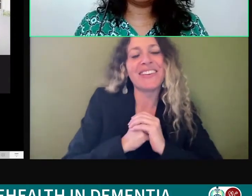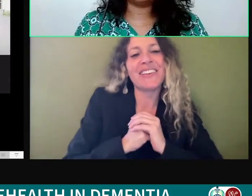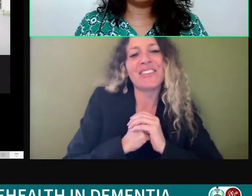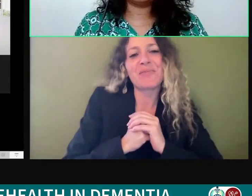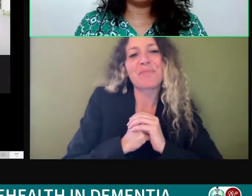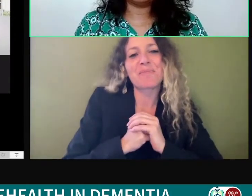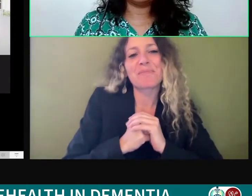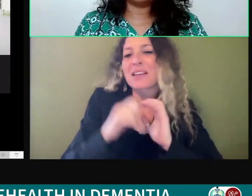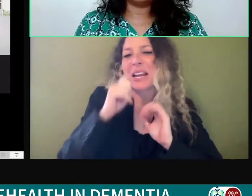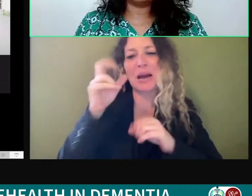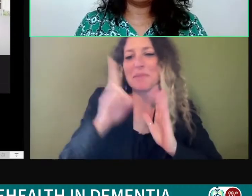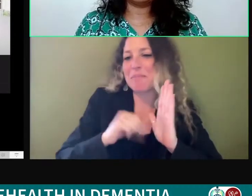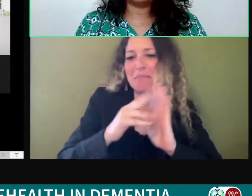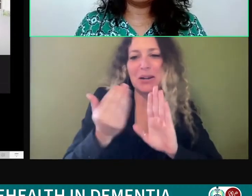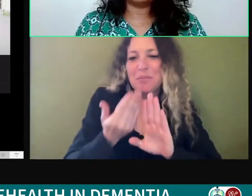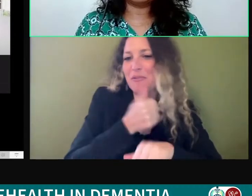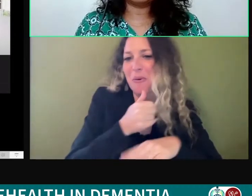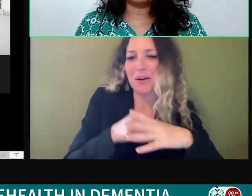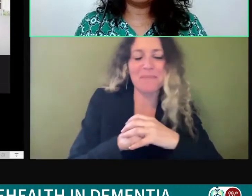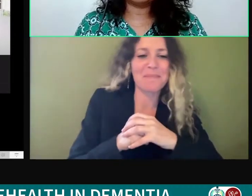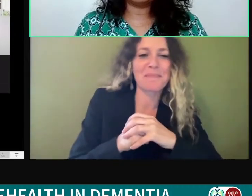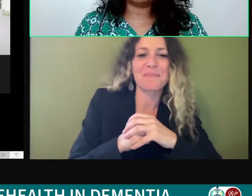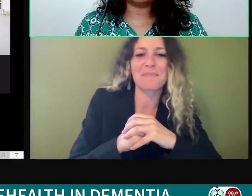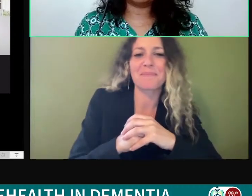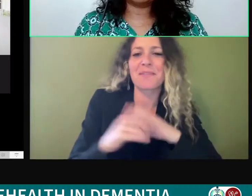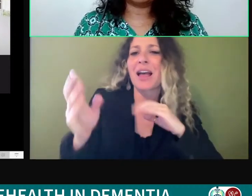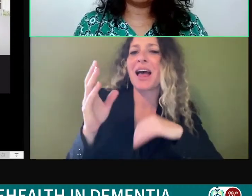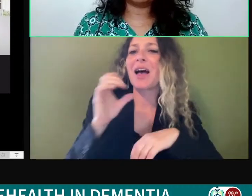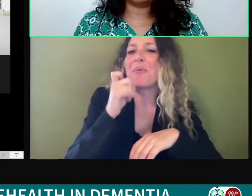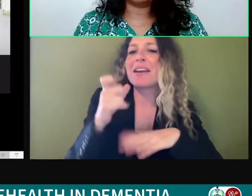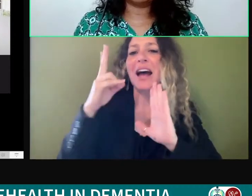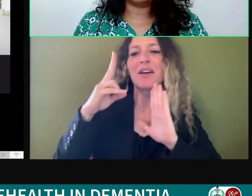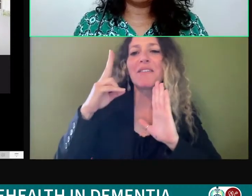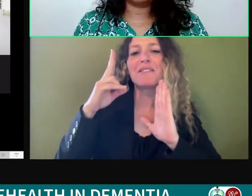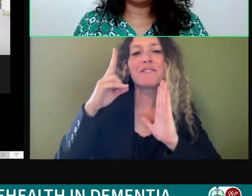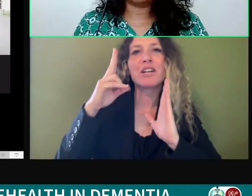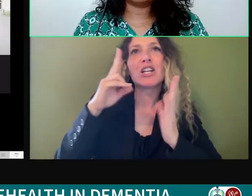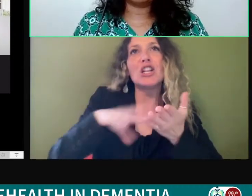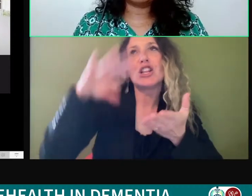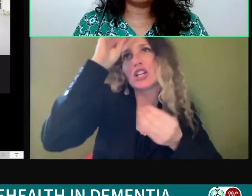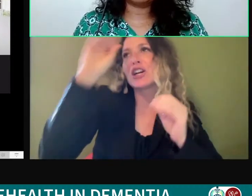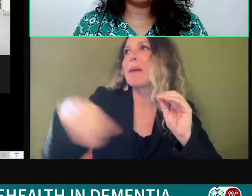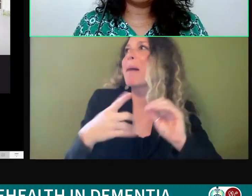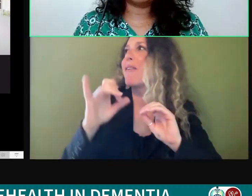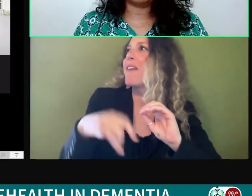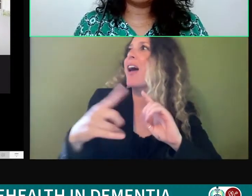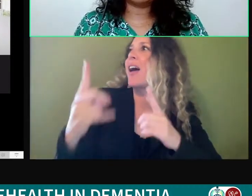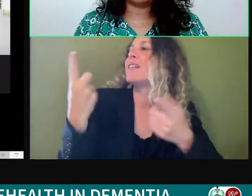painter before, so I would not have learned about that if they just told me about it in clinic. I've